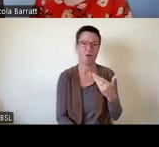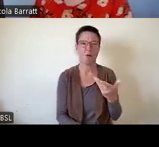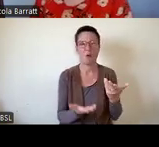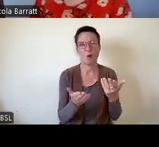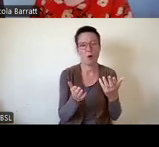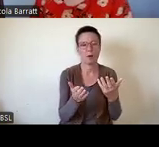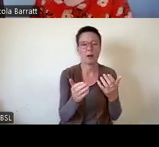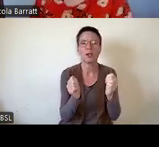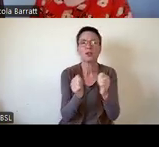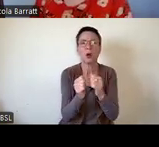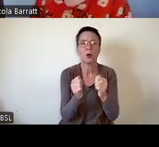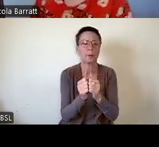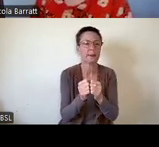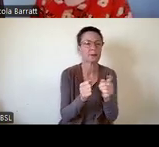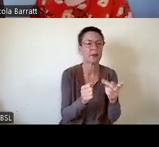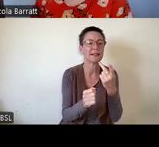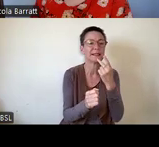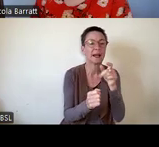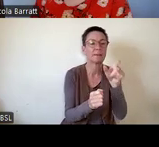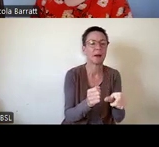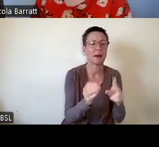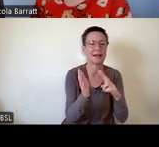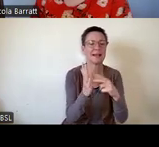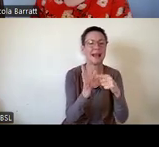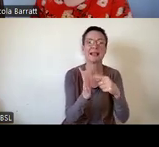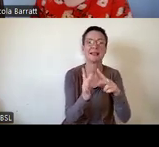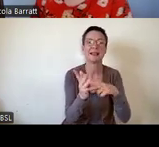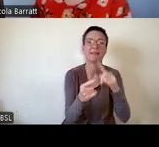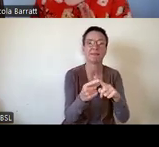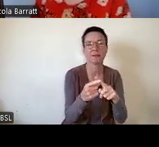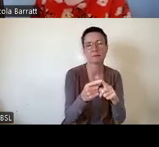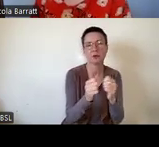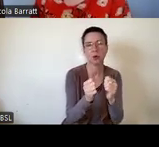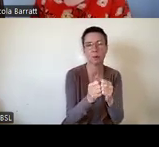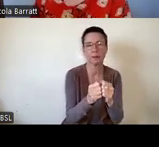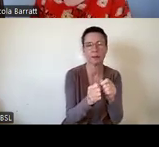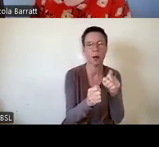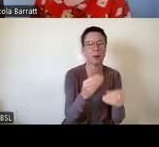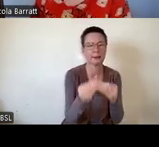You see this second bar, that's native documents or carousels. I'm going to explain them now.